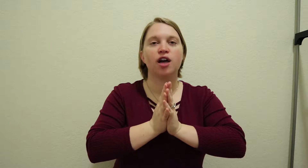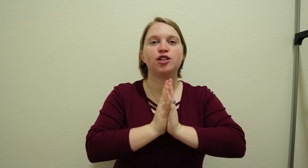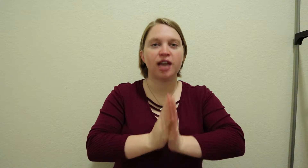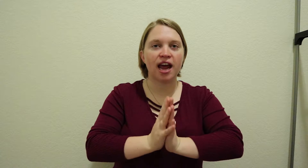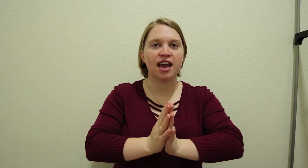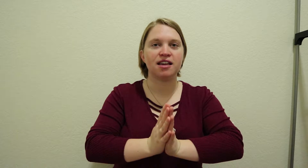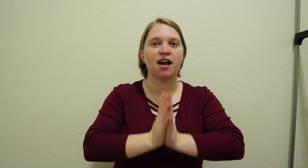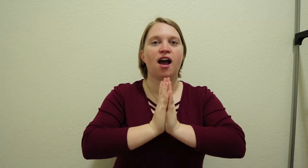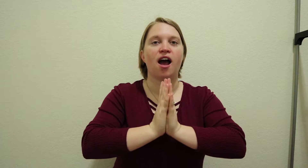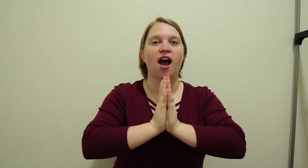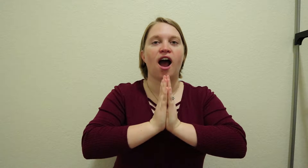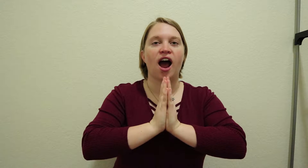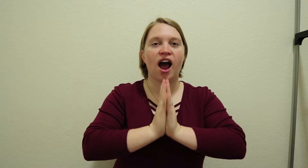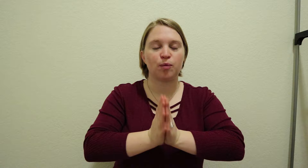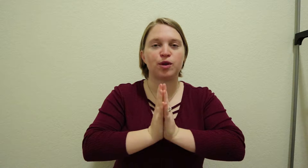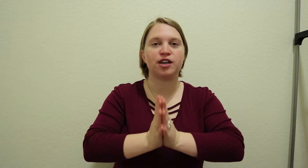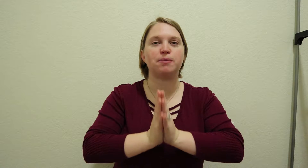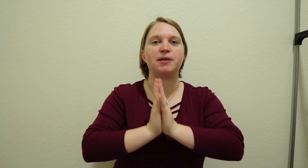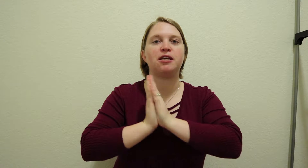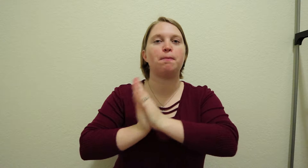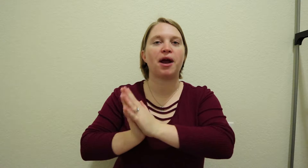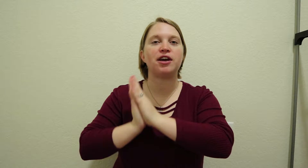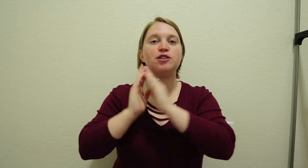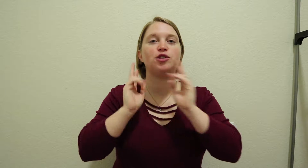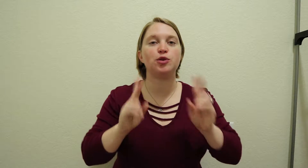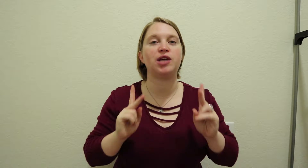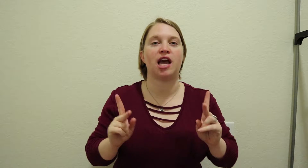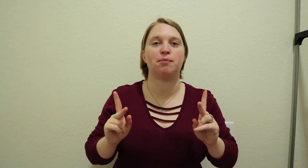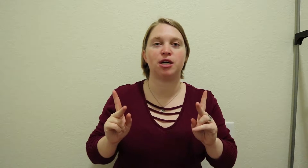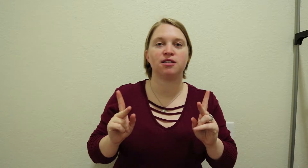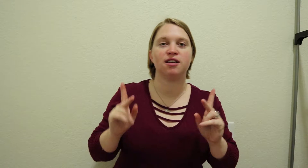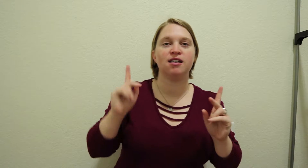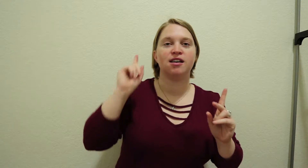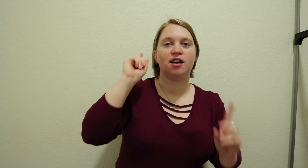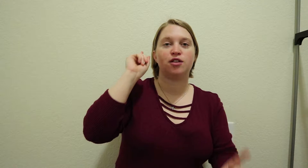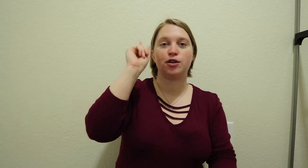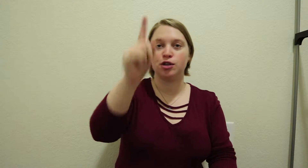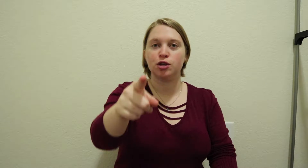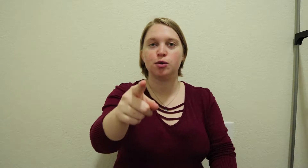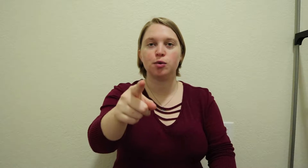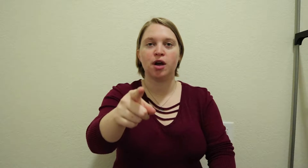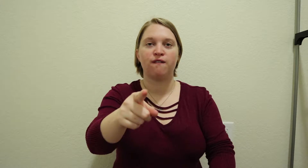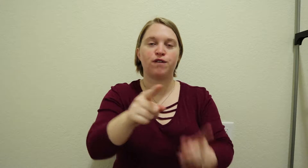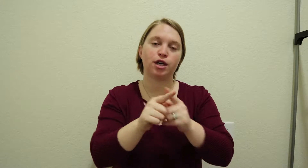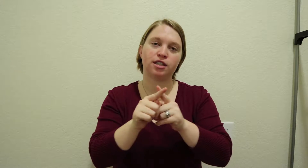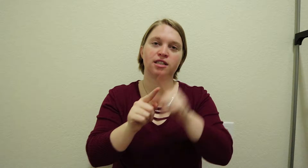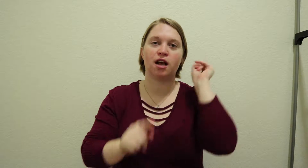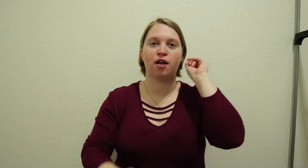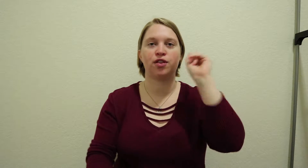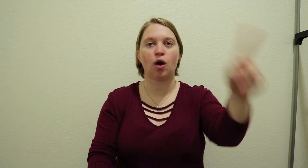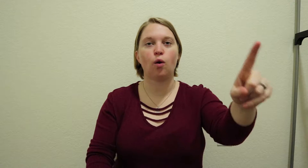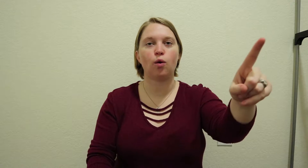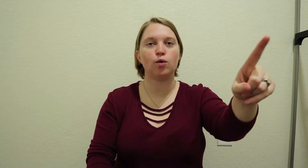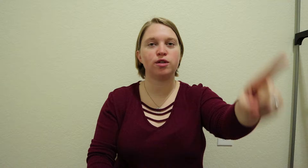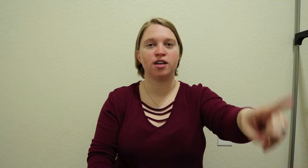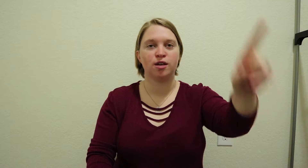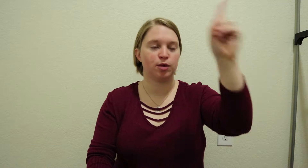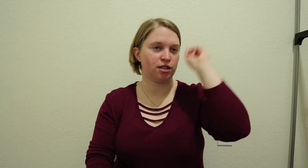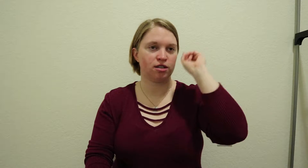Today, we're gonna be comparing 2 cameras: the new versus the old which is